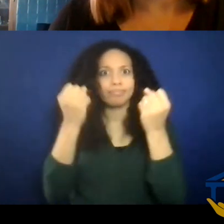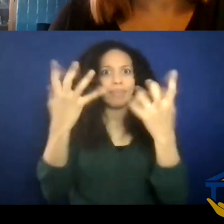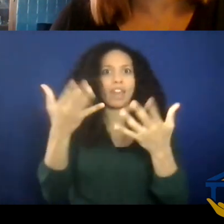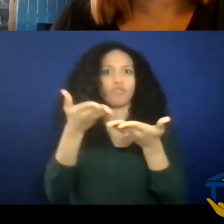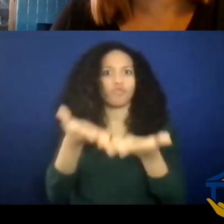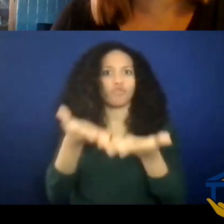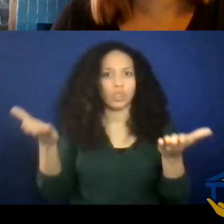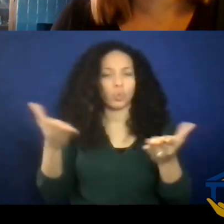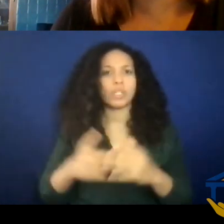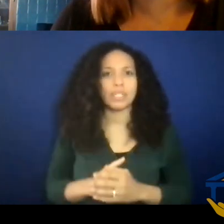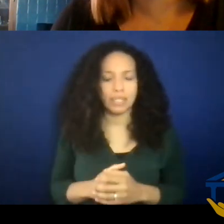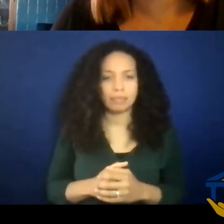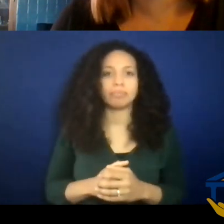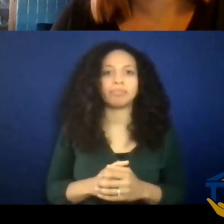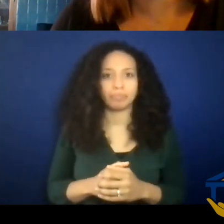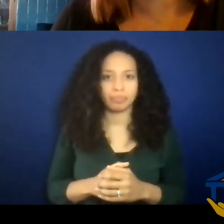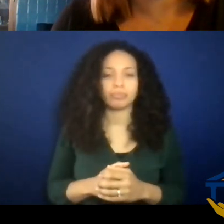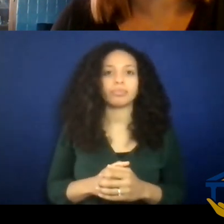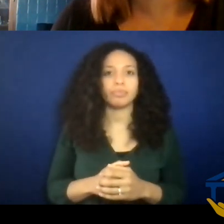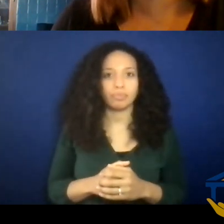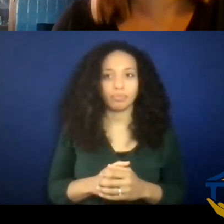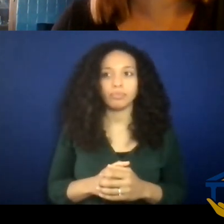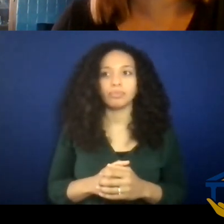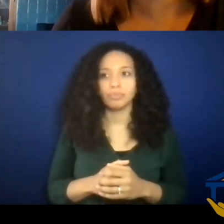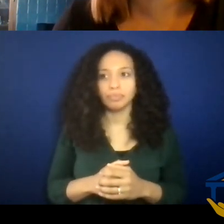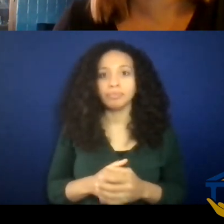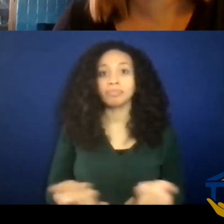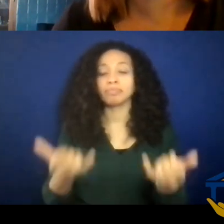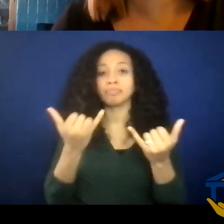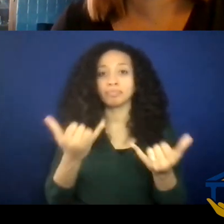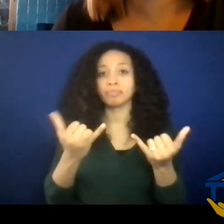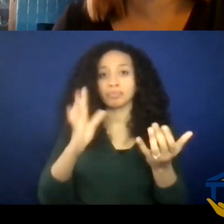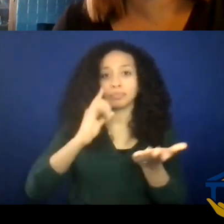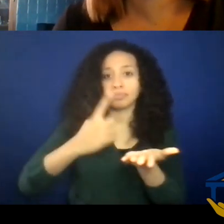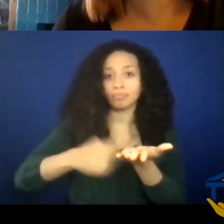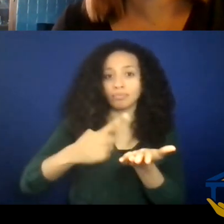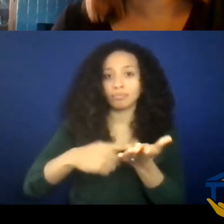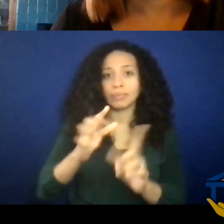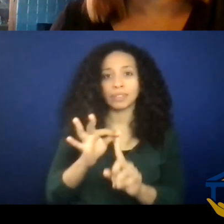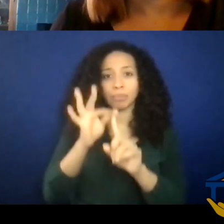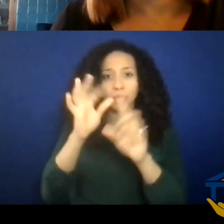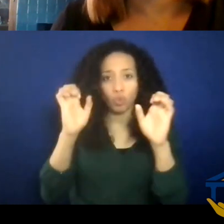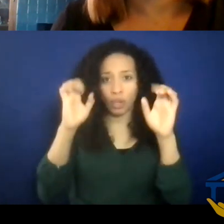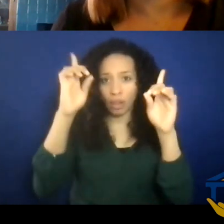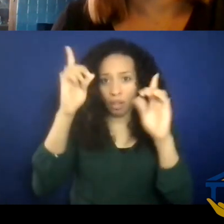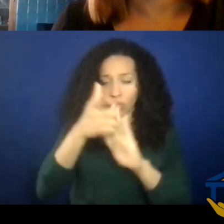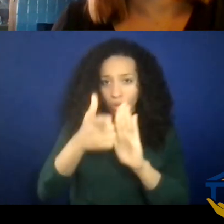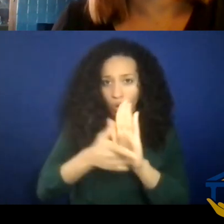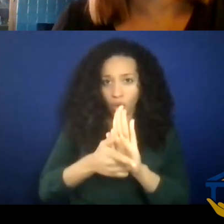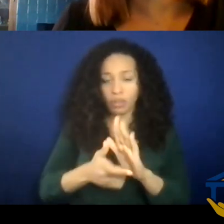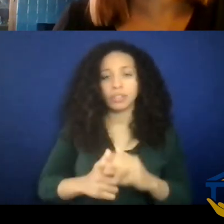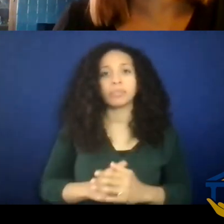So, today we're going to talk about special education laws, um, with an emphasis